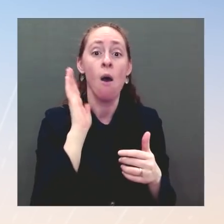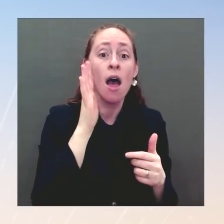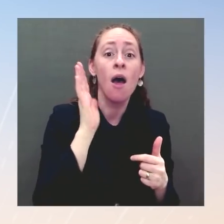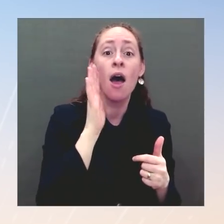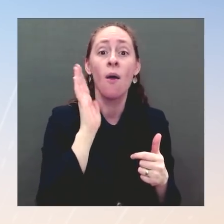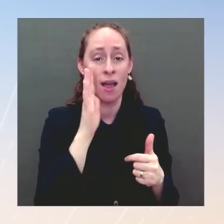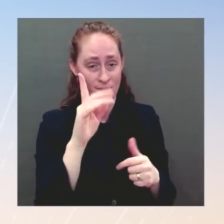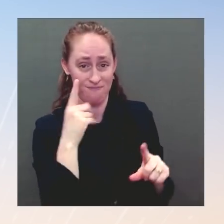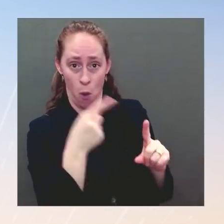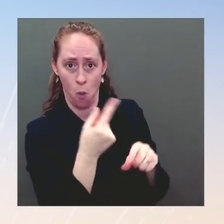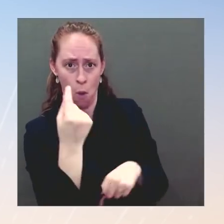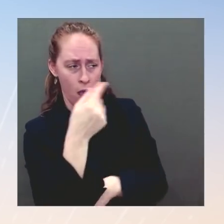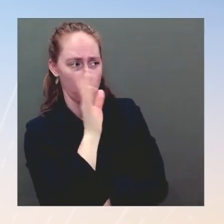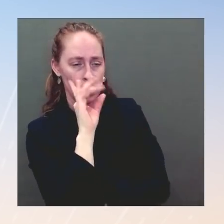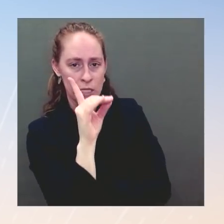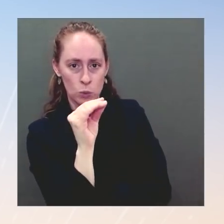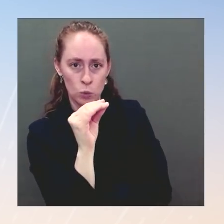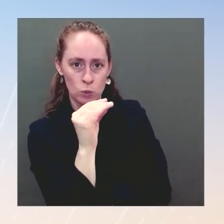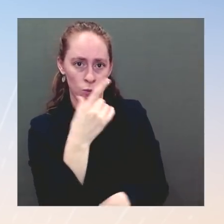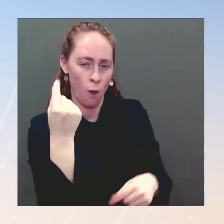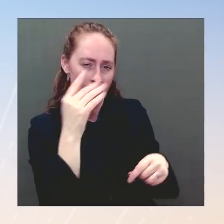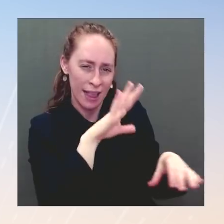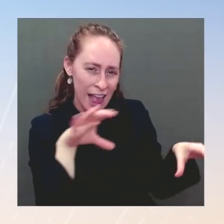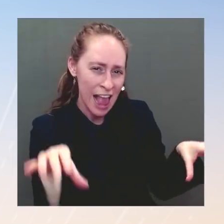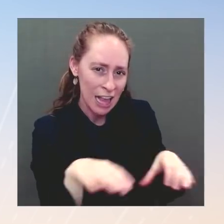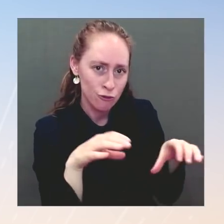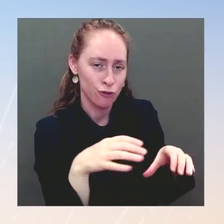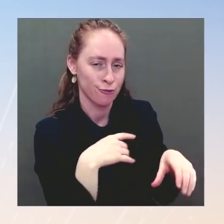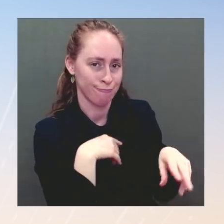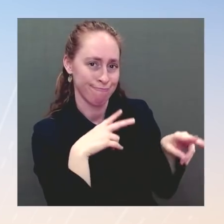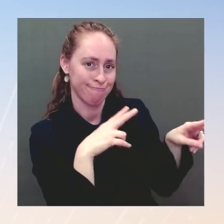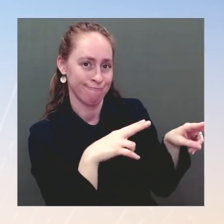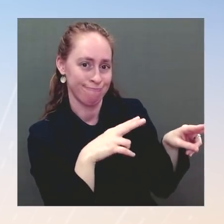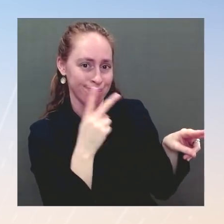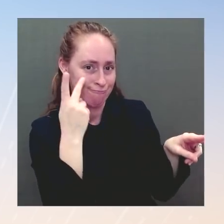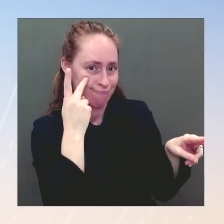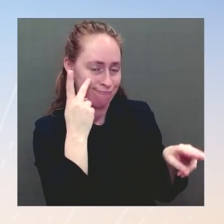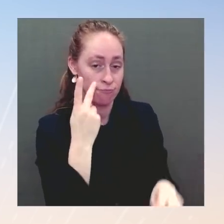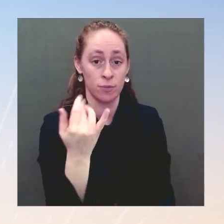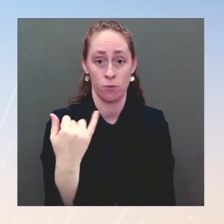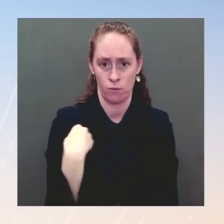is taking every step we can to communicate with, coordinate with,